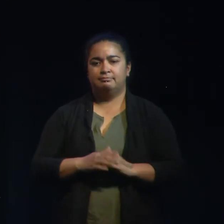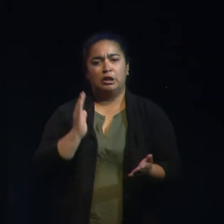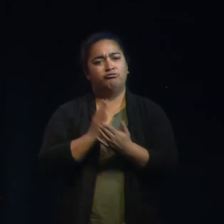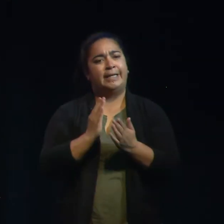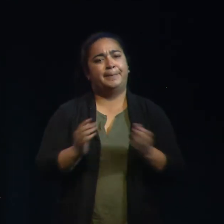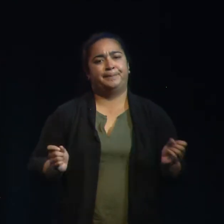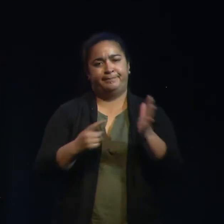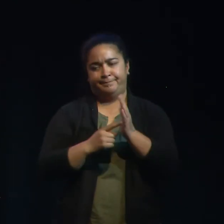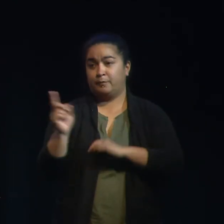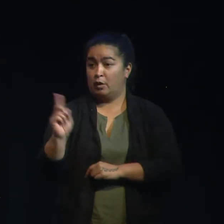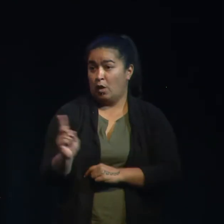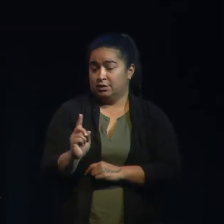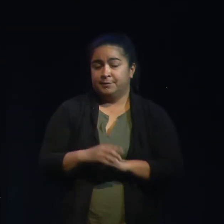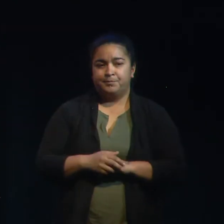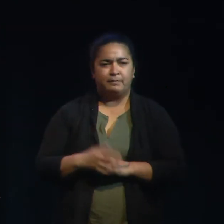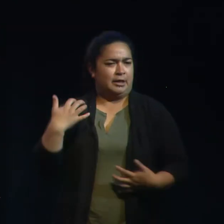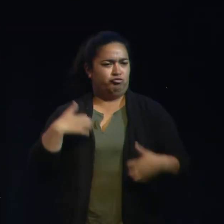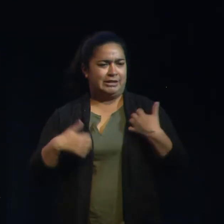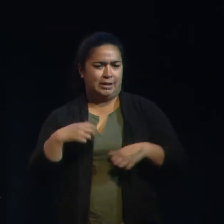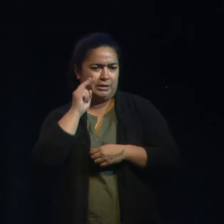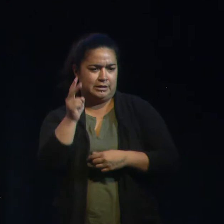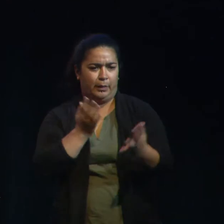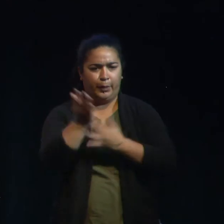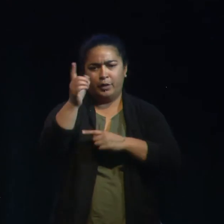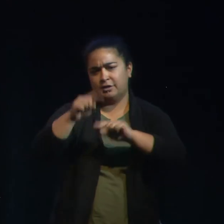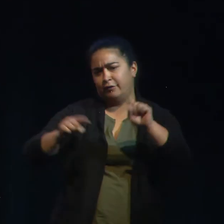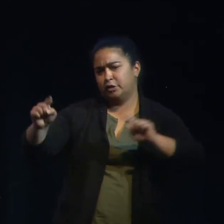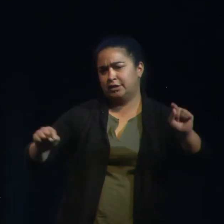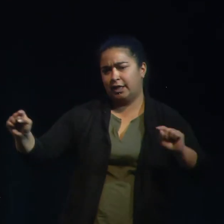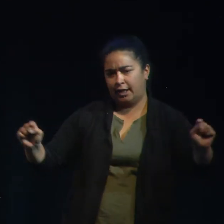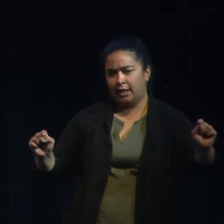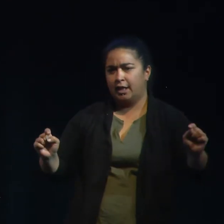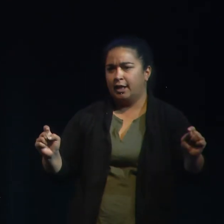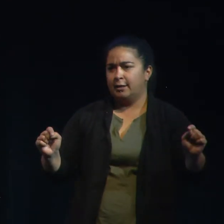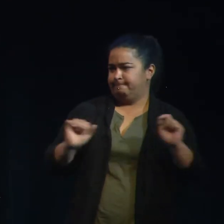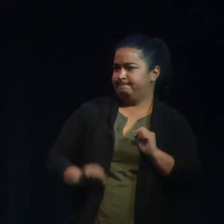what was interesting across that diversity of thought is that as a community we have